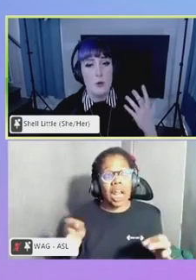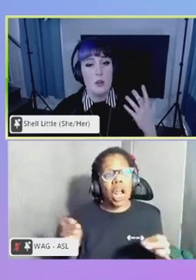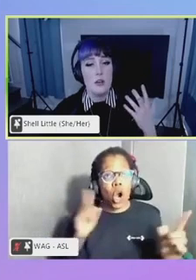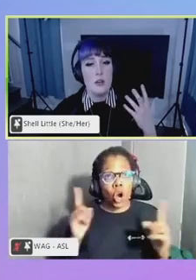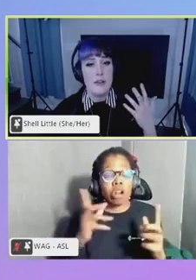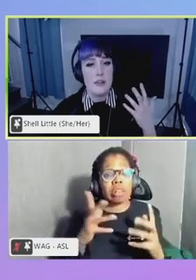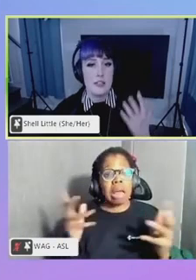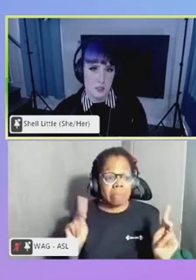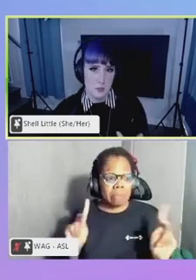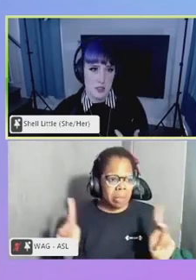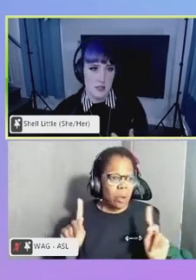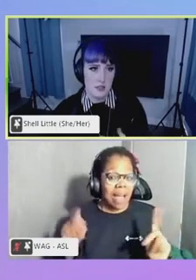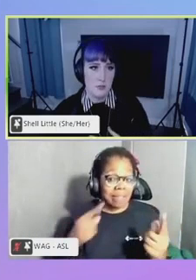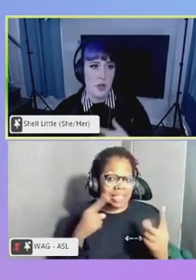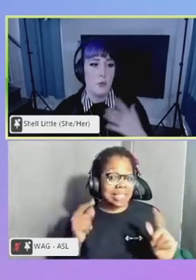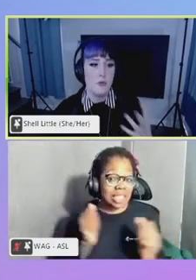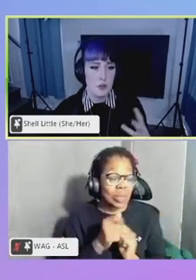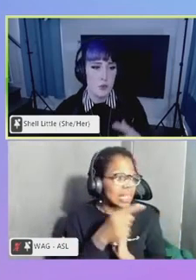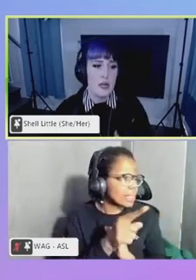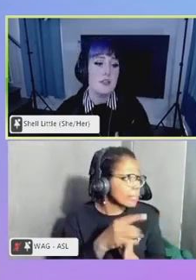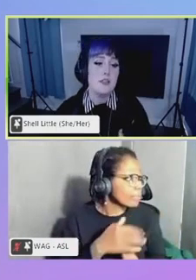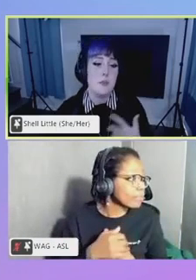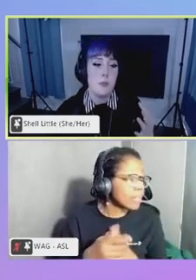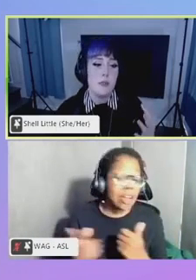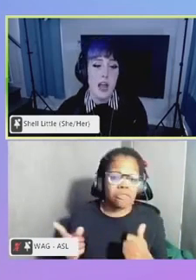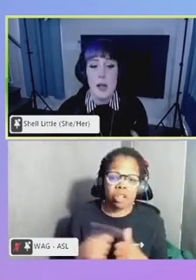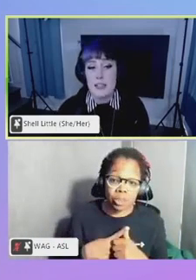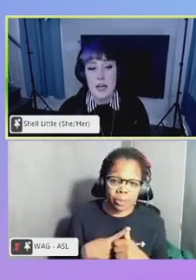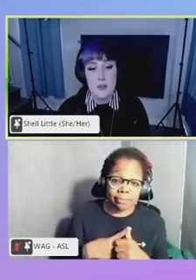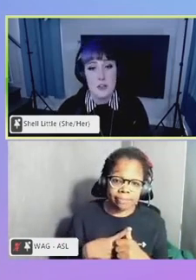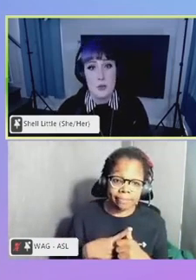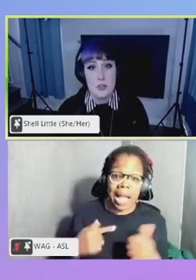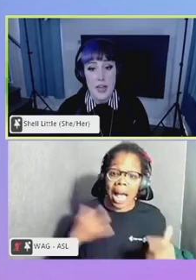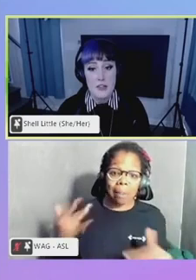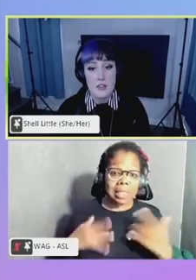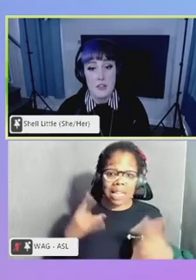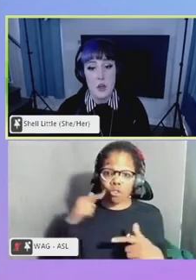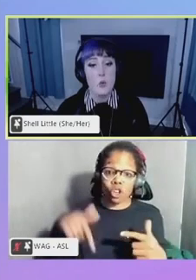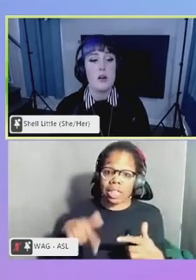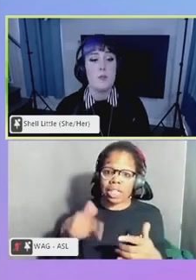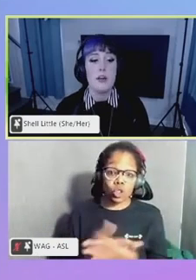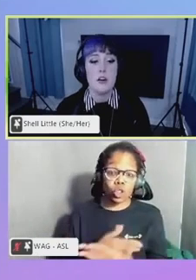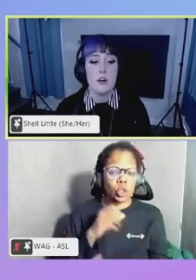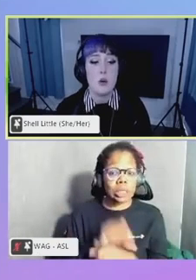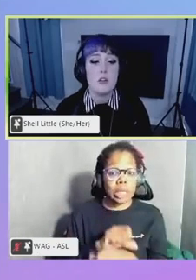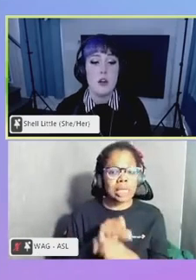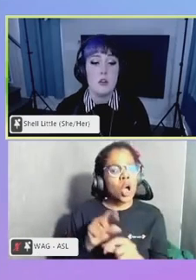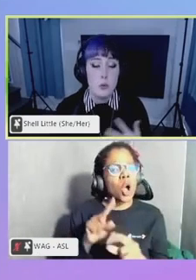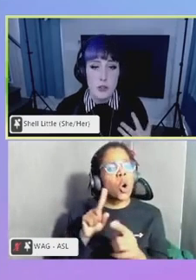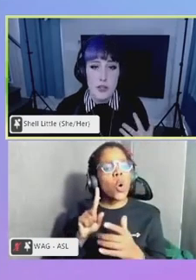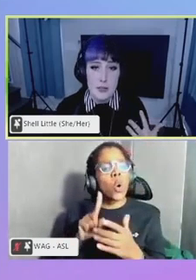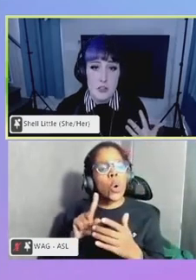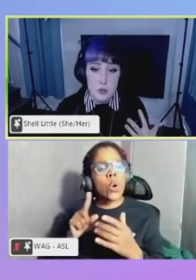with your manager, utilizing boundary statements. Unwilling -- I don't need to use these in my job. I have